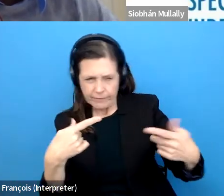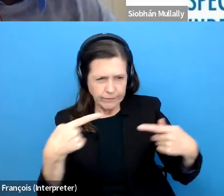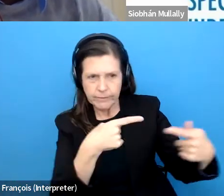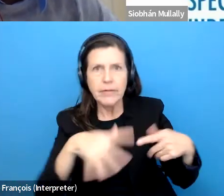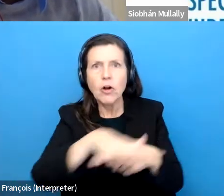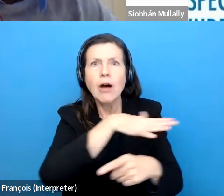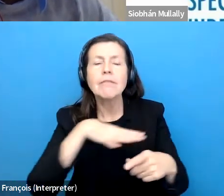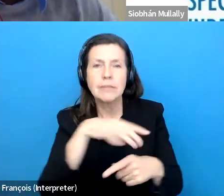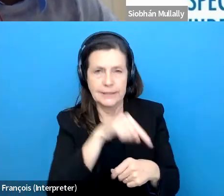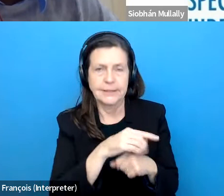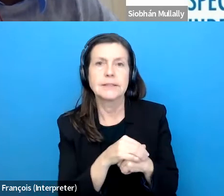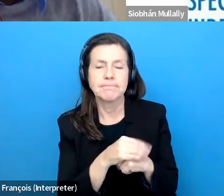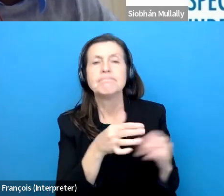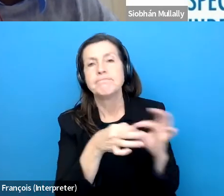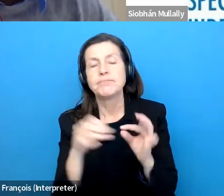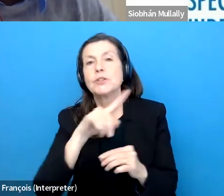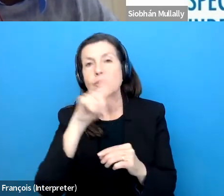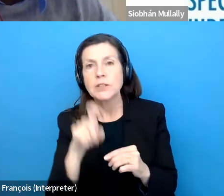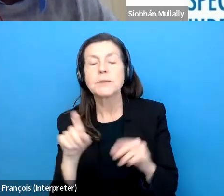In questions related to peace and security